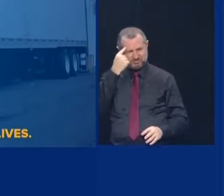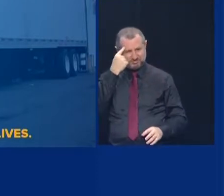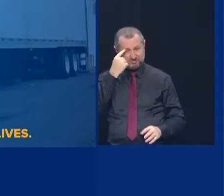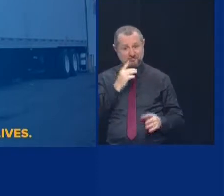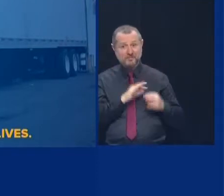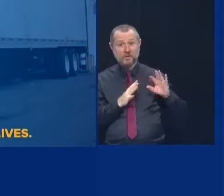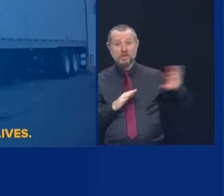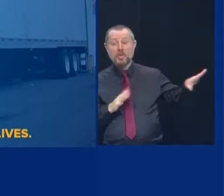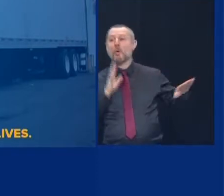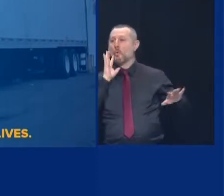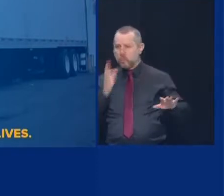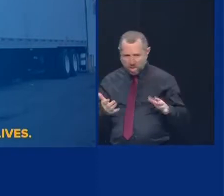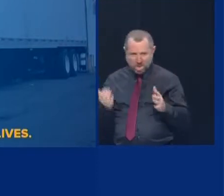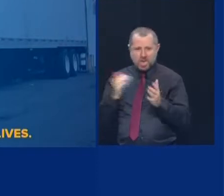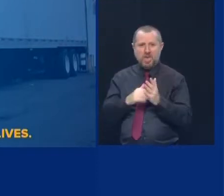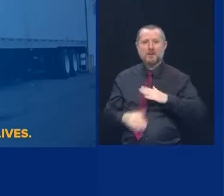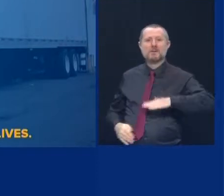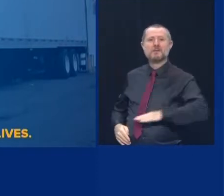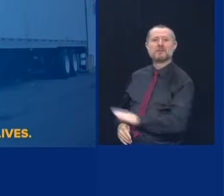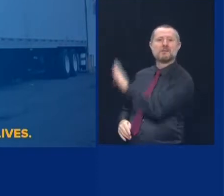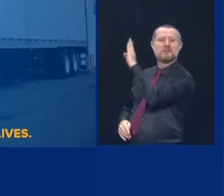BECAUSE IF WE'RE NOT CAREFUL, WE